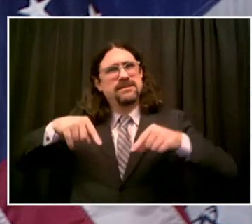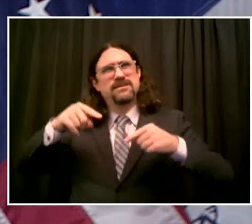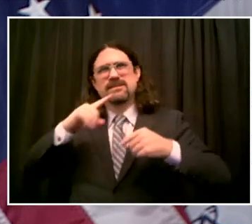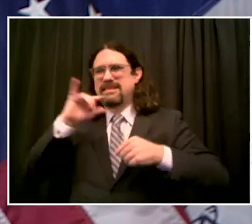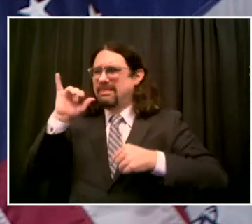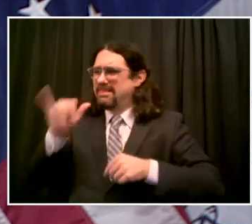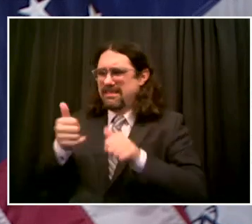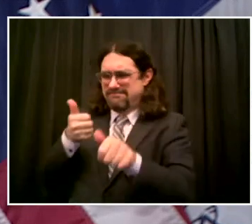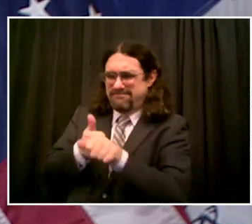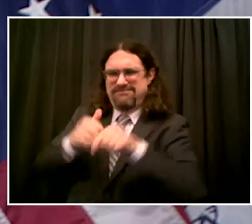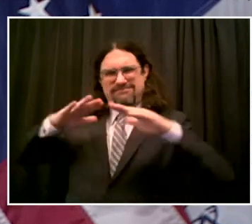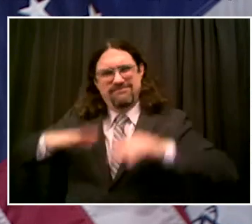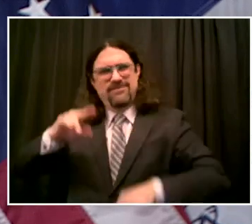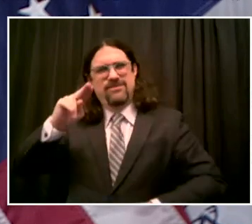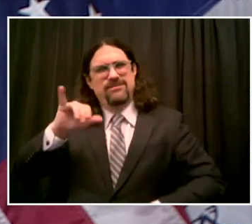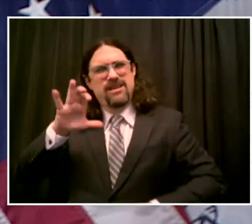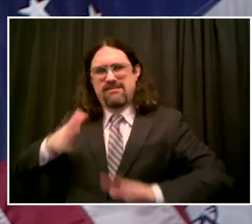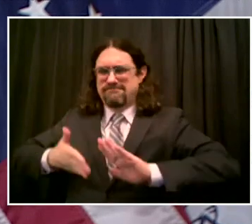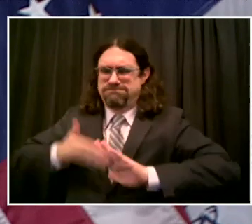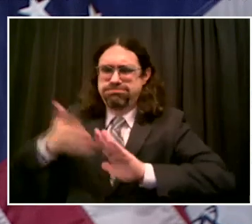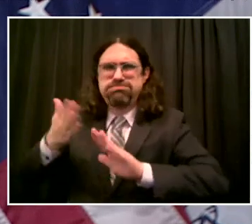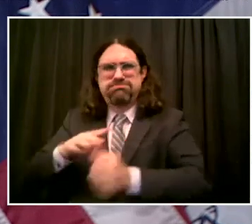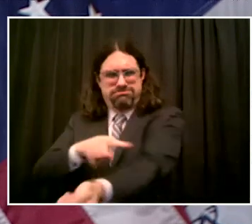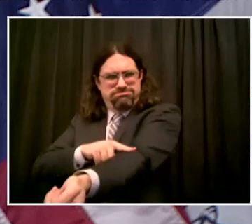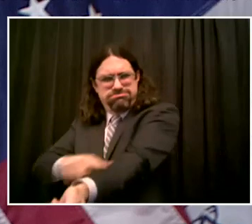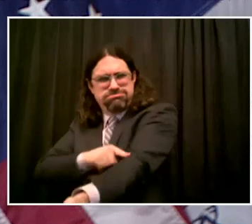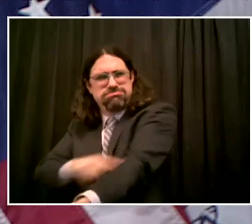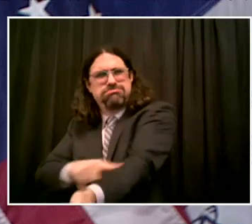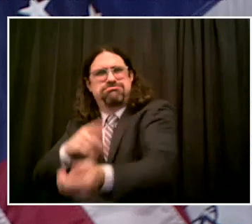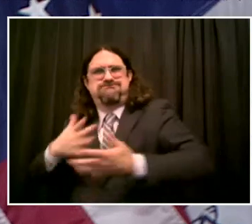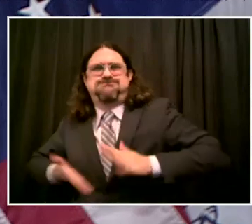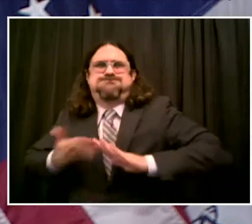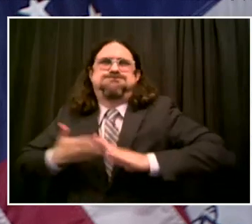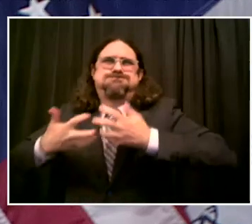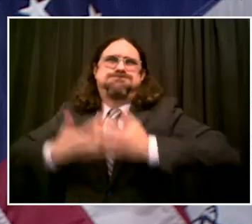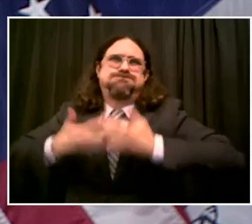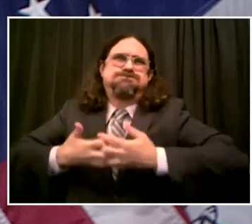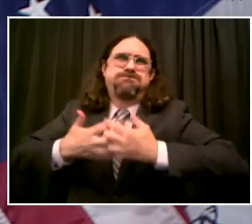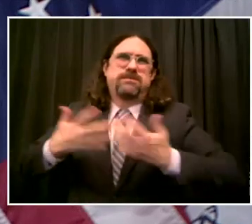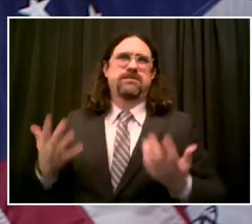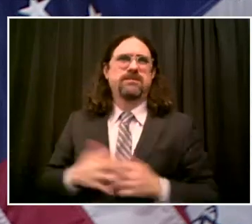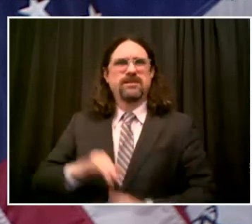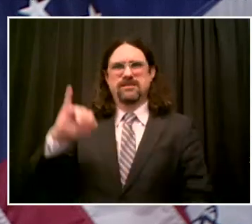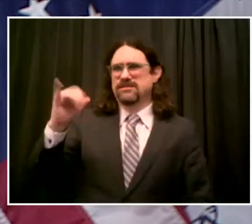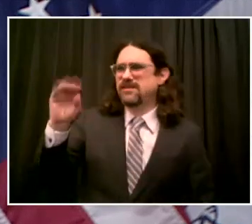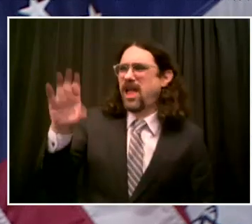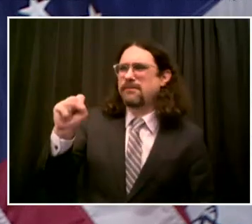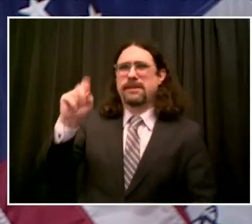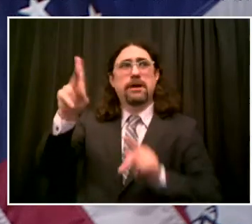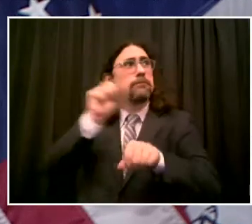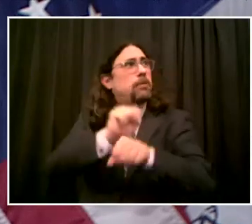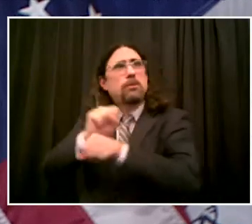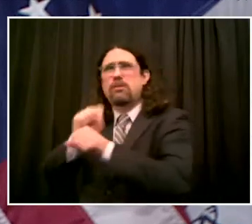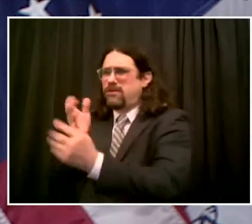THEY ARE PART OF WHO WE ARE AS NEW YORKERS. THEY'RE PART OF OUR IDENTITY OF OURZV"B■ NEIGHBOR.